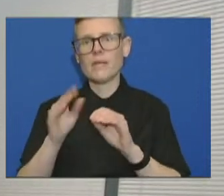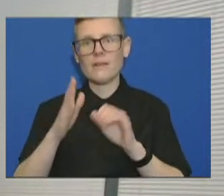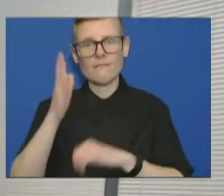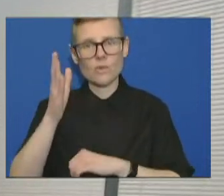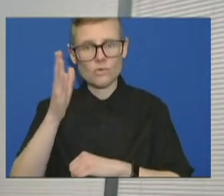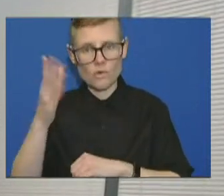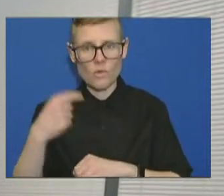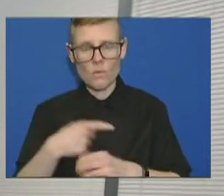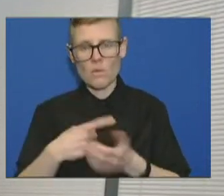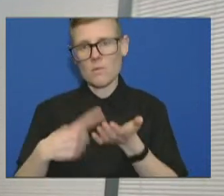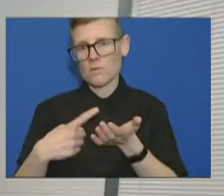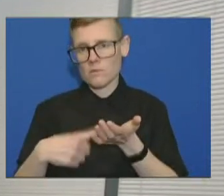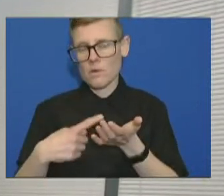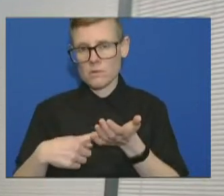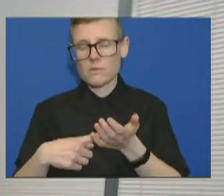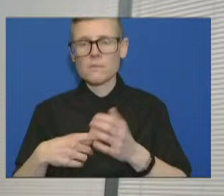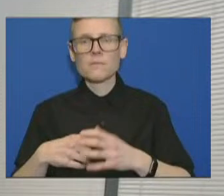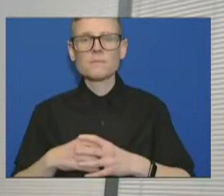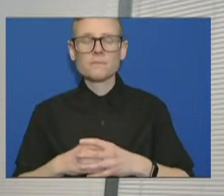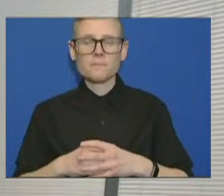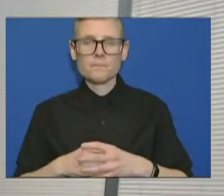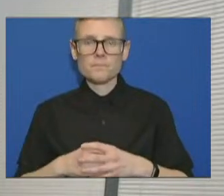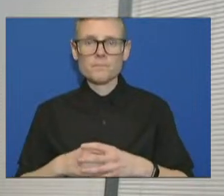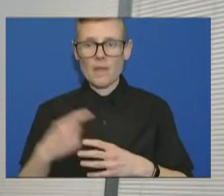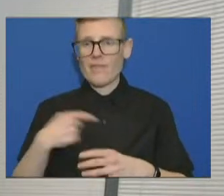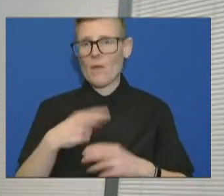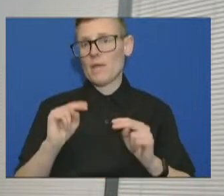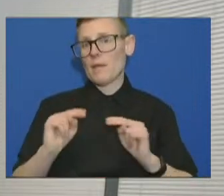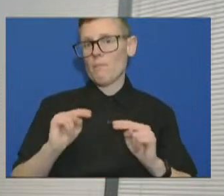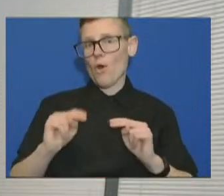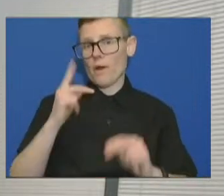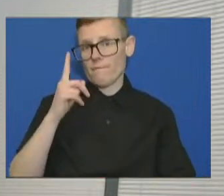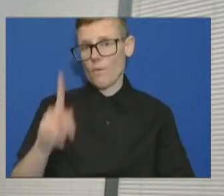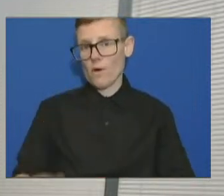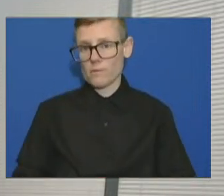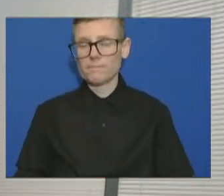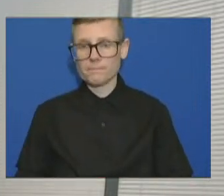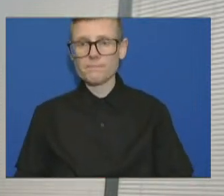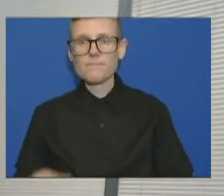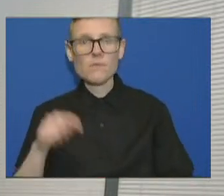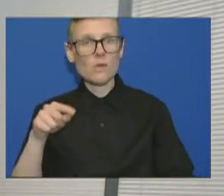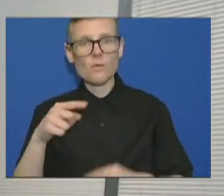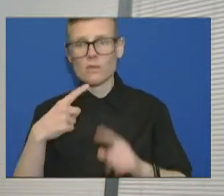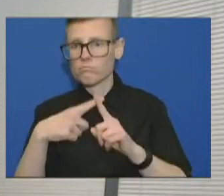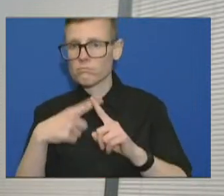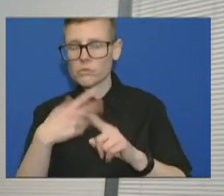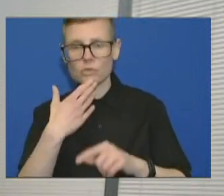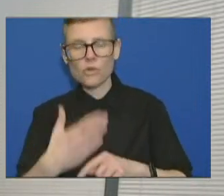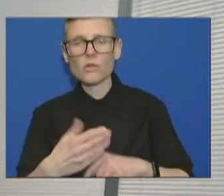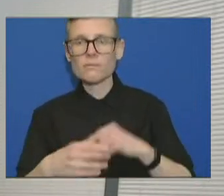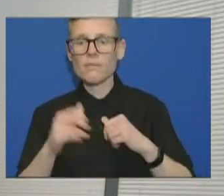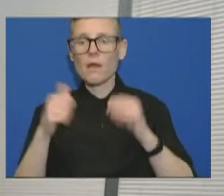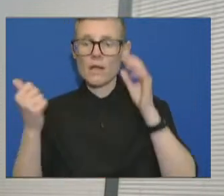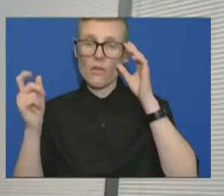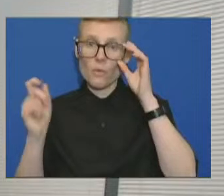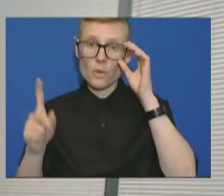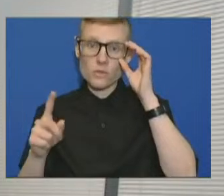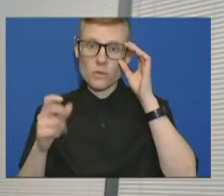absolutely will become a budget initiative in the future. And something that we talk about and